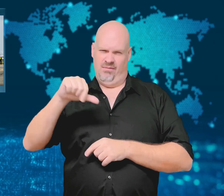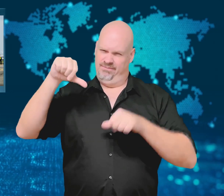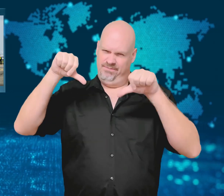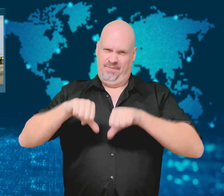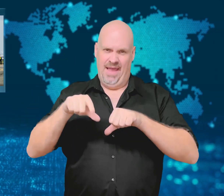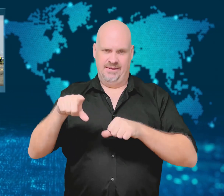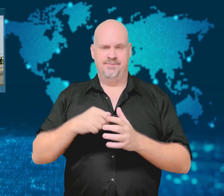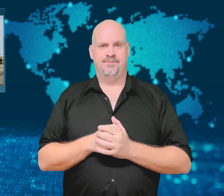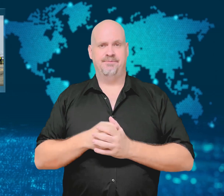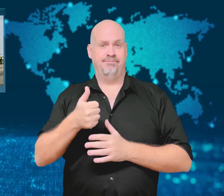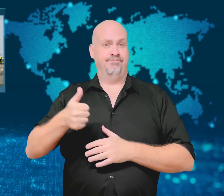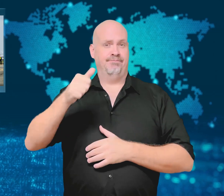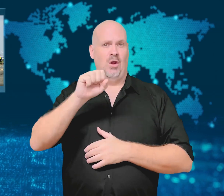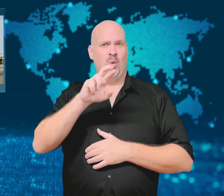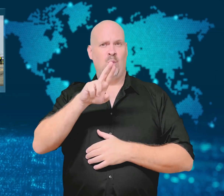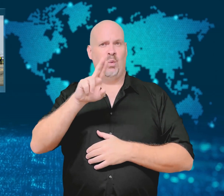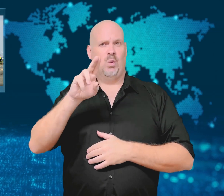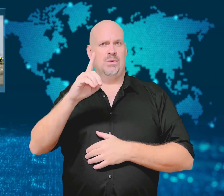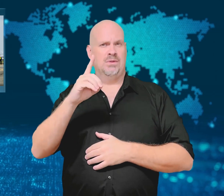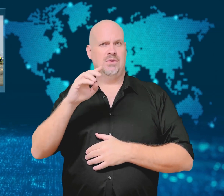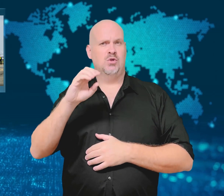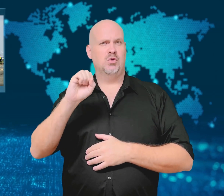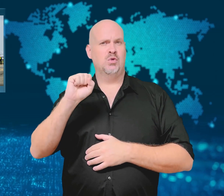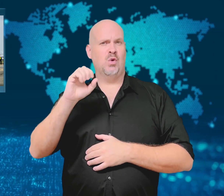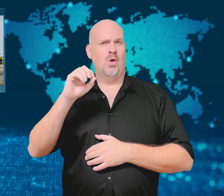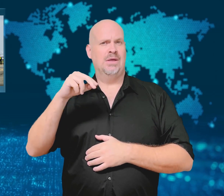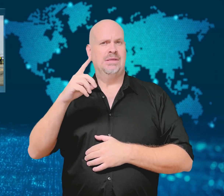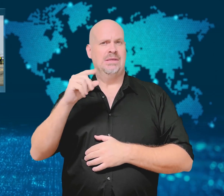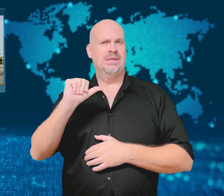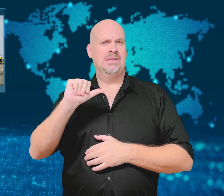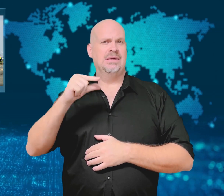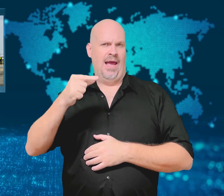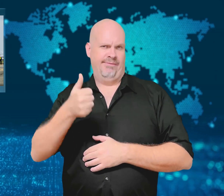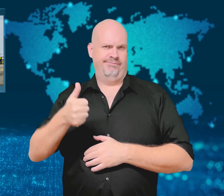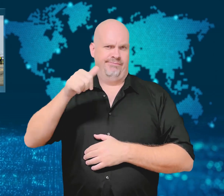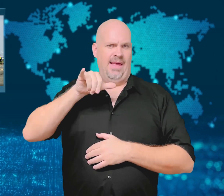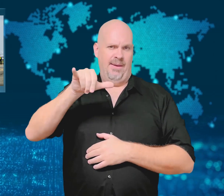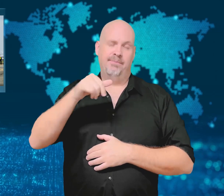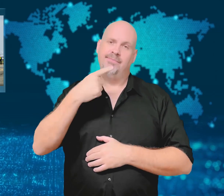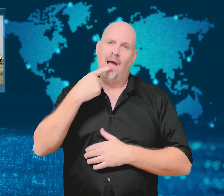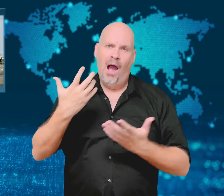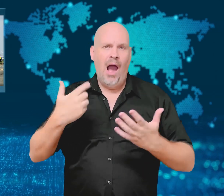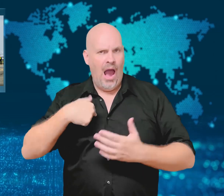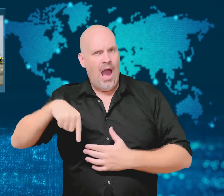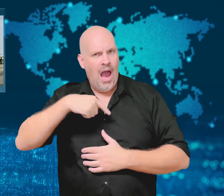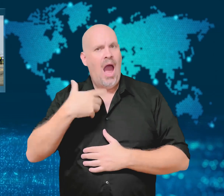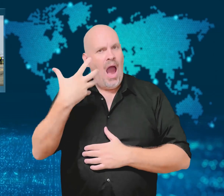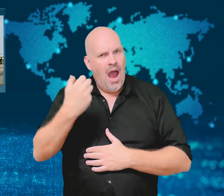carbon dioxide emissions in the country.